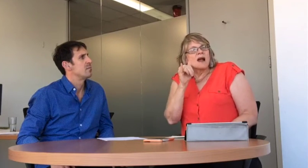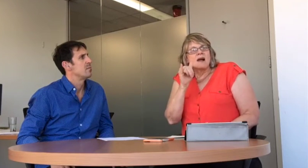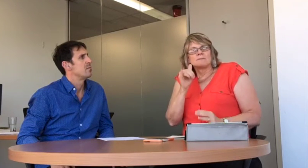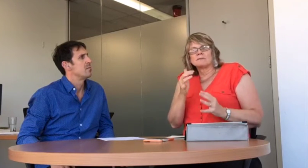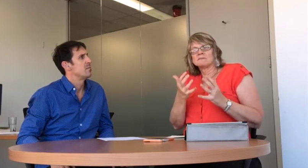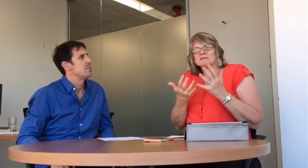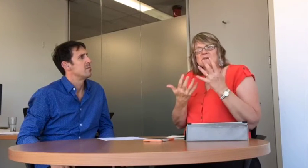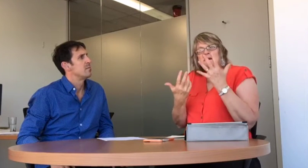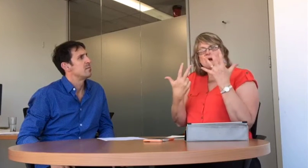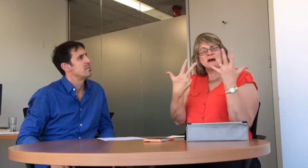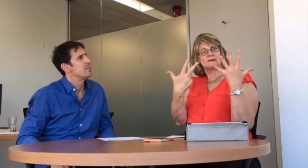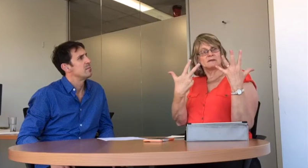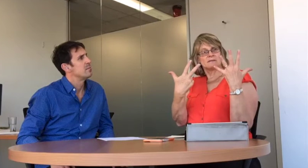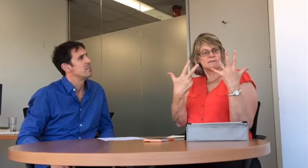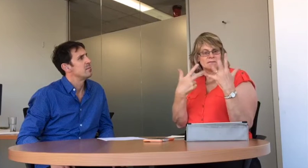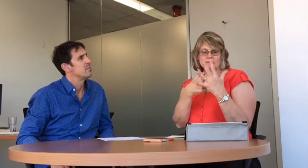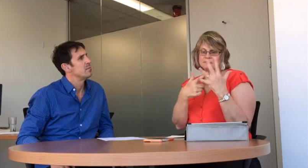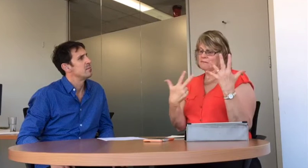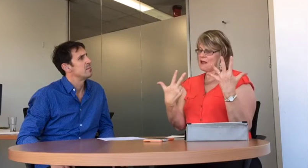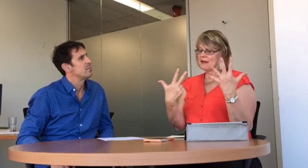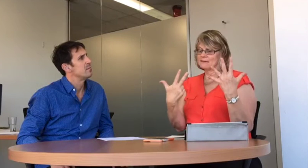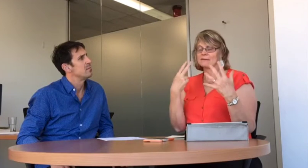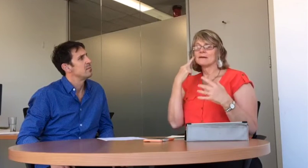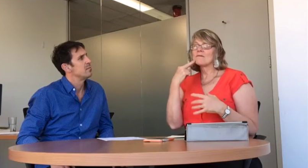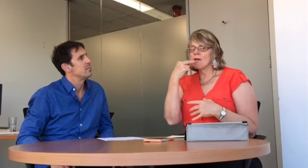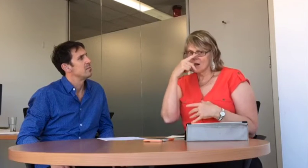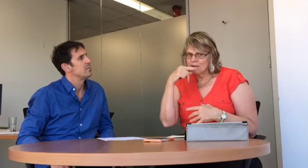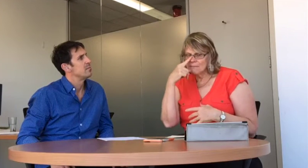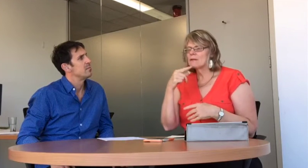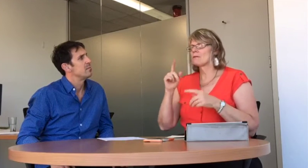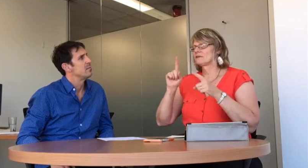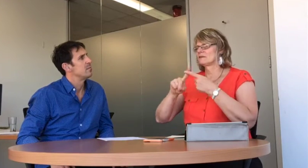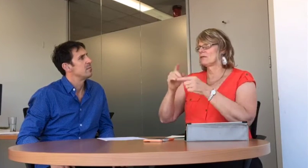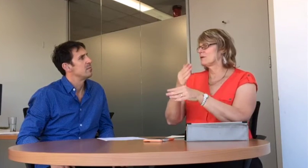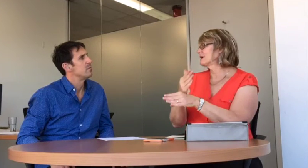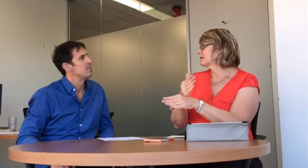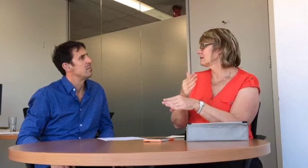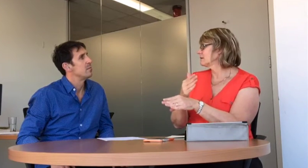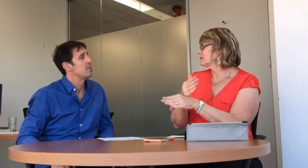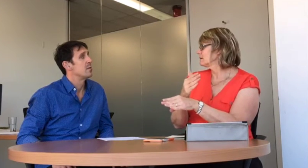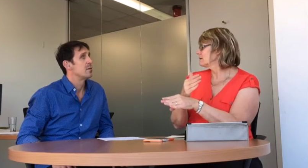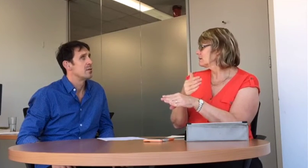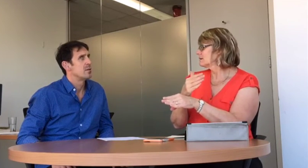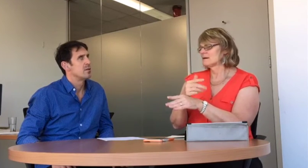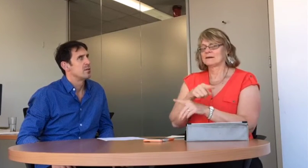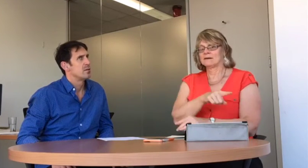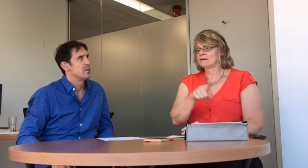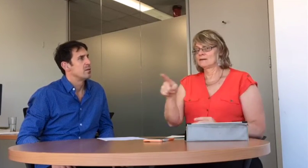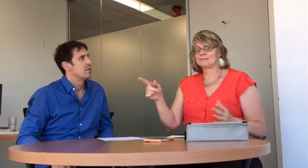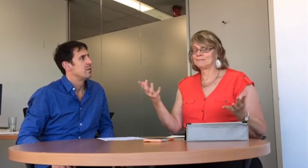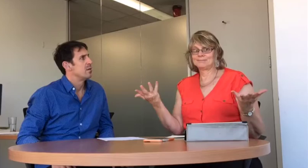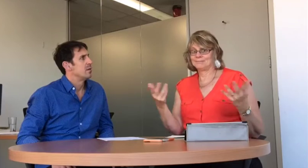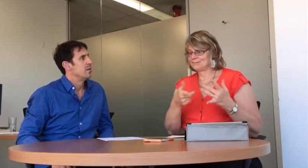is that there may be about eight deaf-blind people that have jobs and are working,